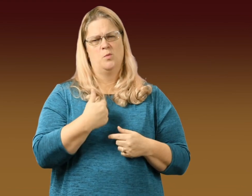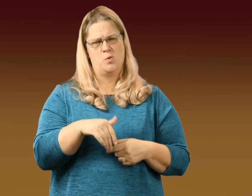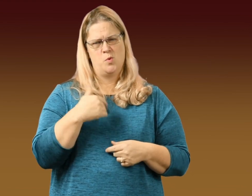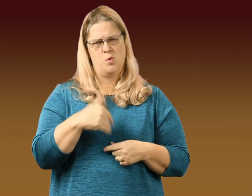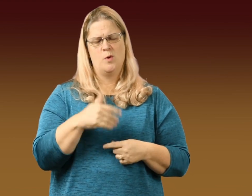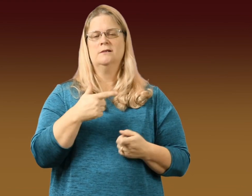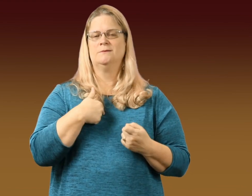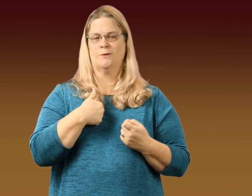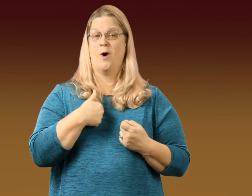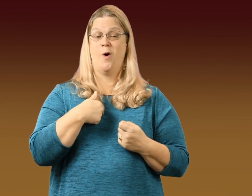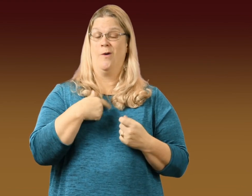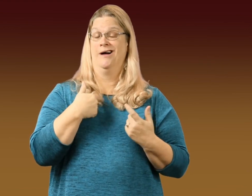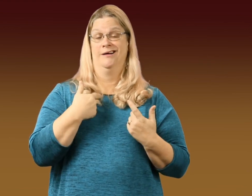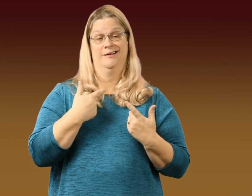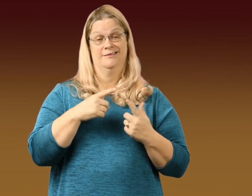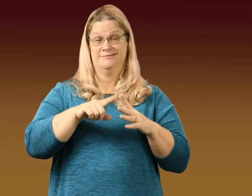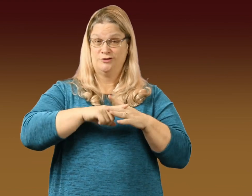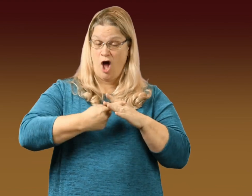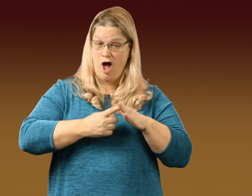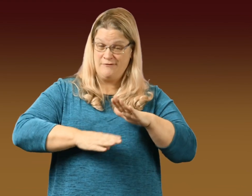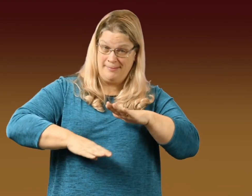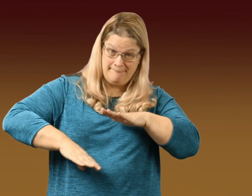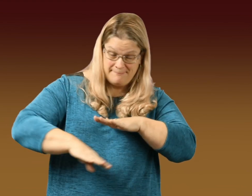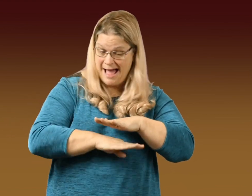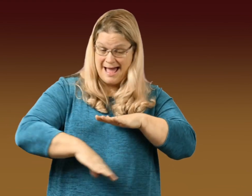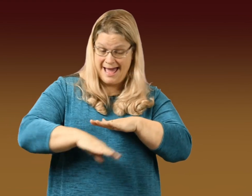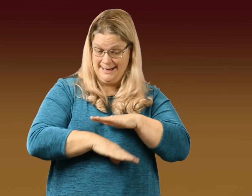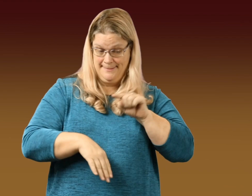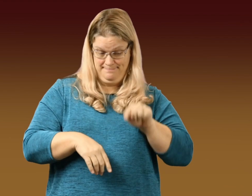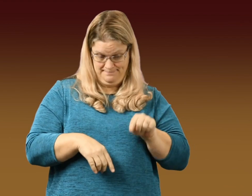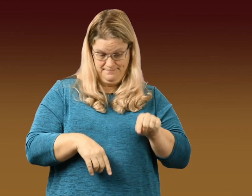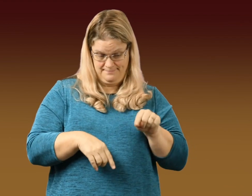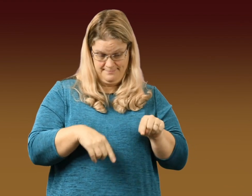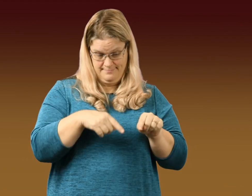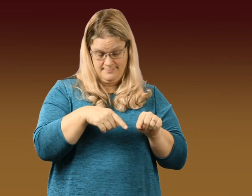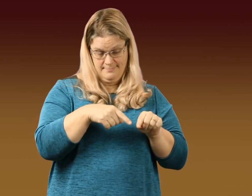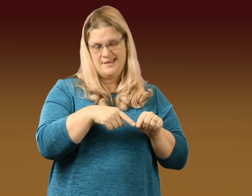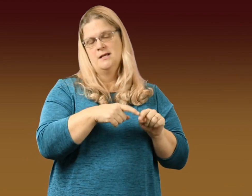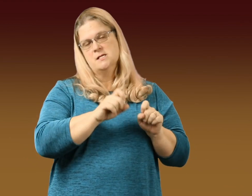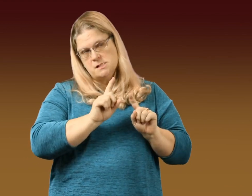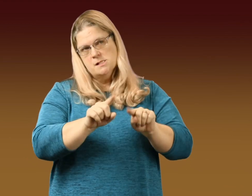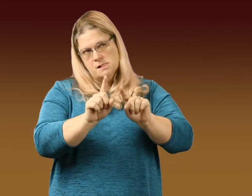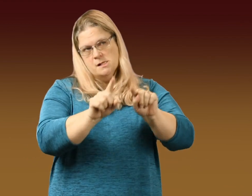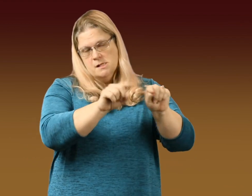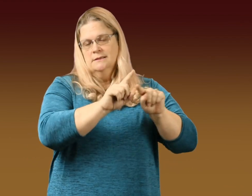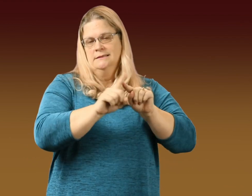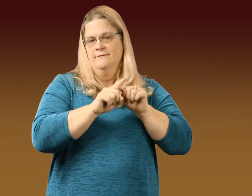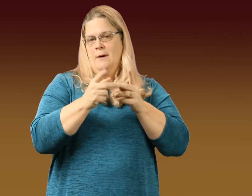So when he got to us, it was very serious. We started very basic.